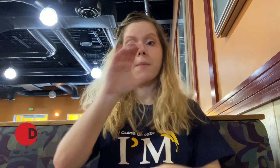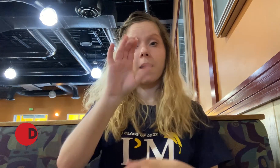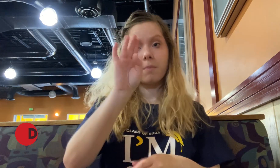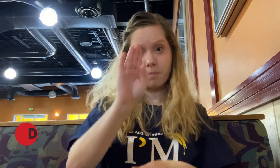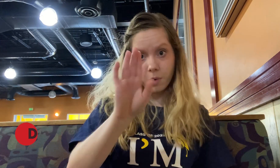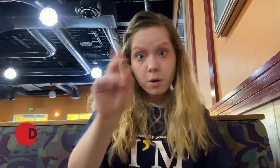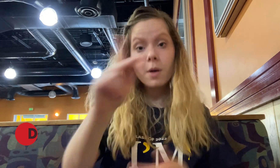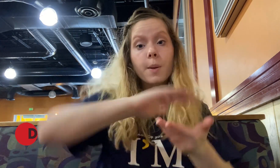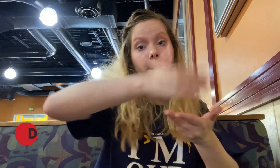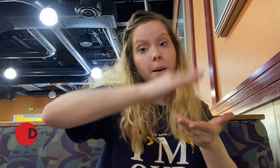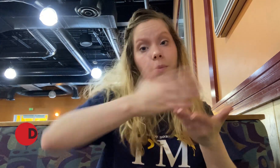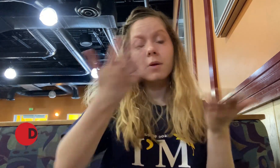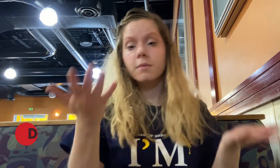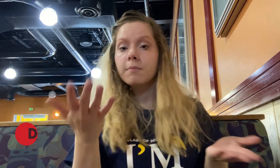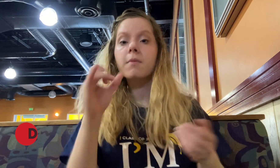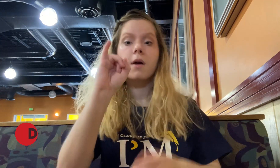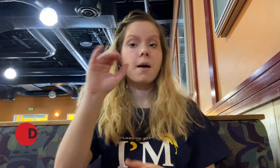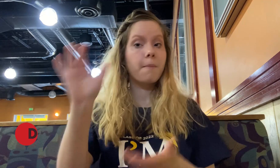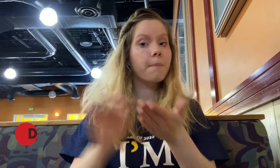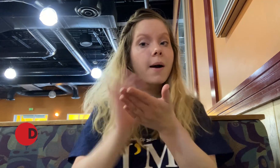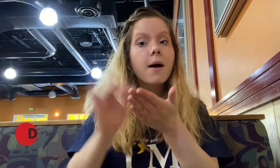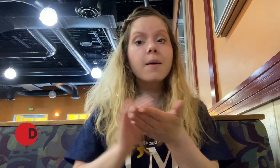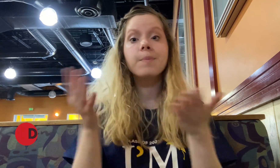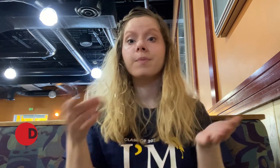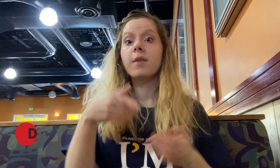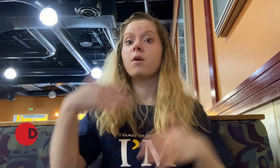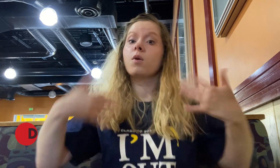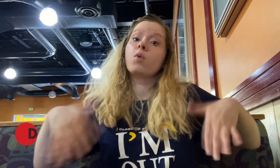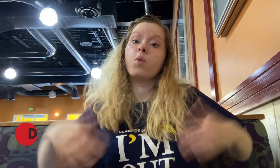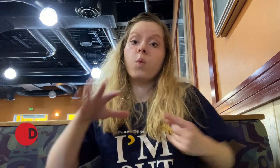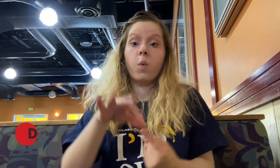like MacBook laptops and iPads.